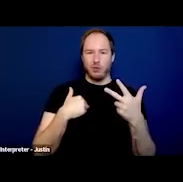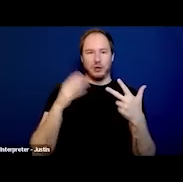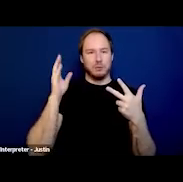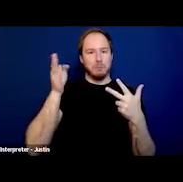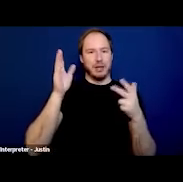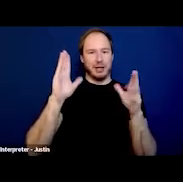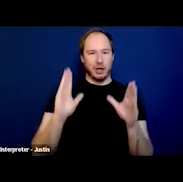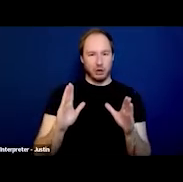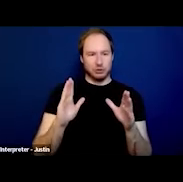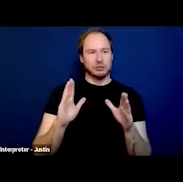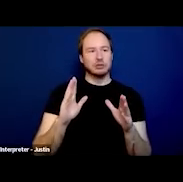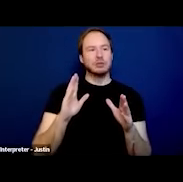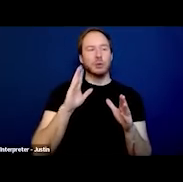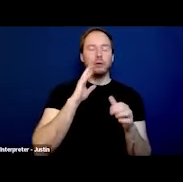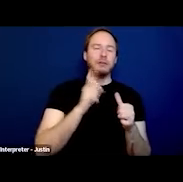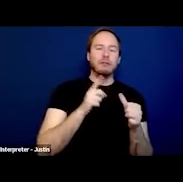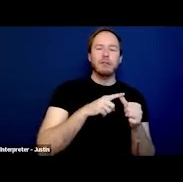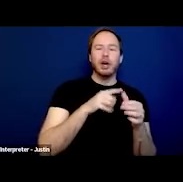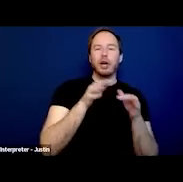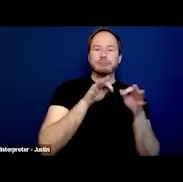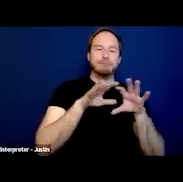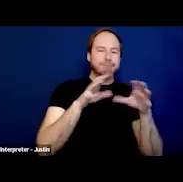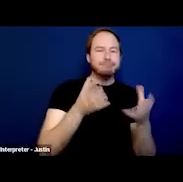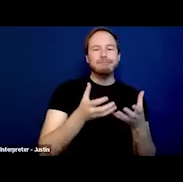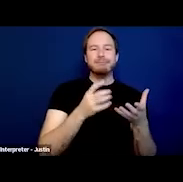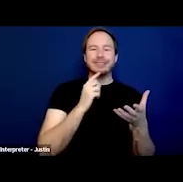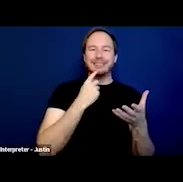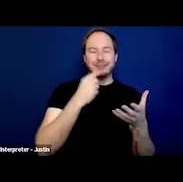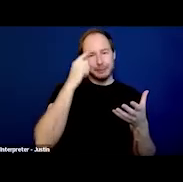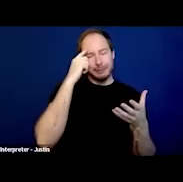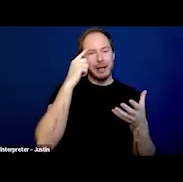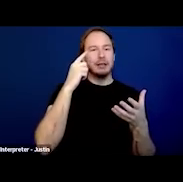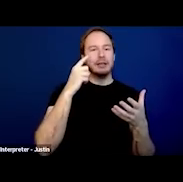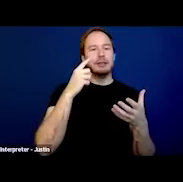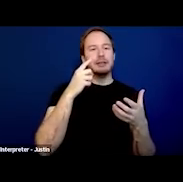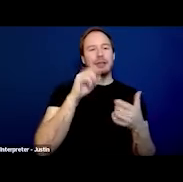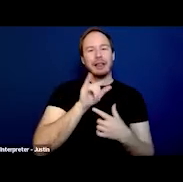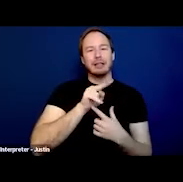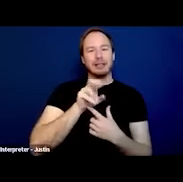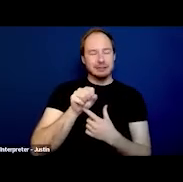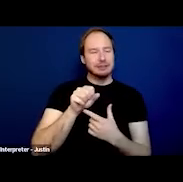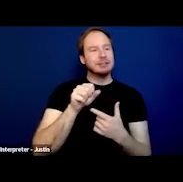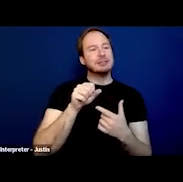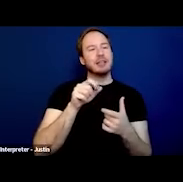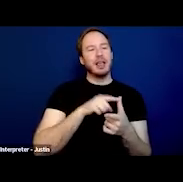We're first going to do an overview of serious mental illness, then we're gonna talk about health equity issues, and then we're really going to talk about,